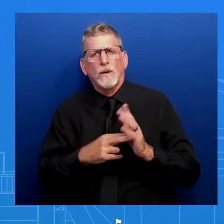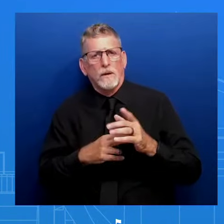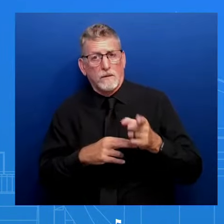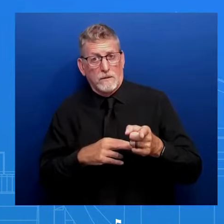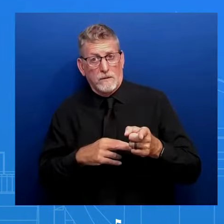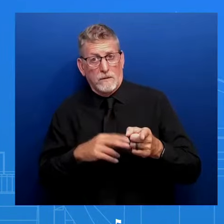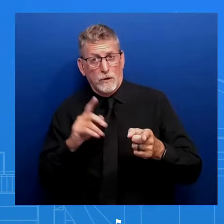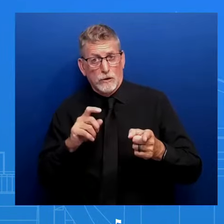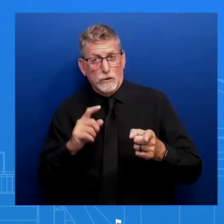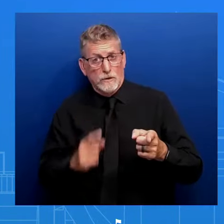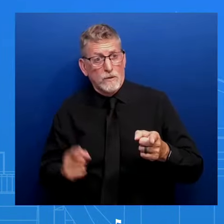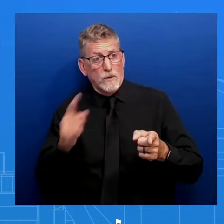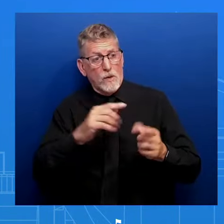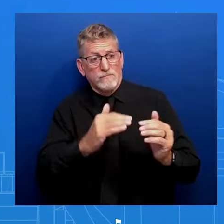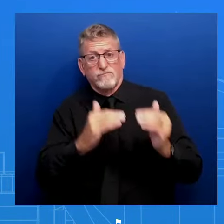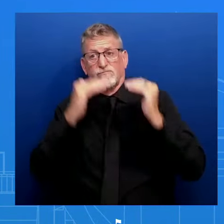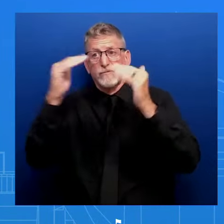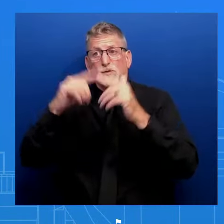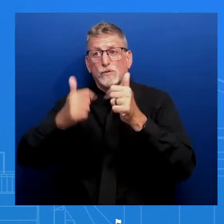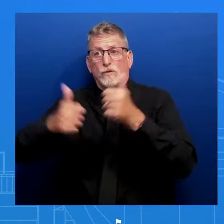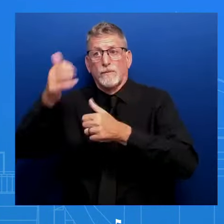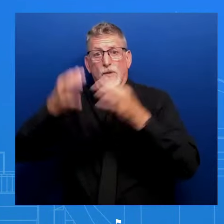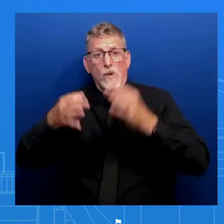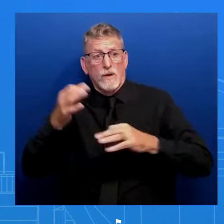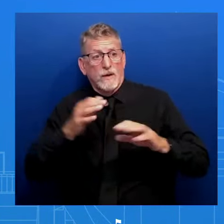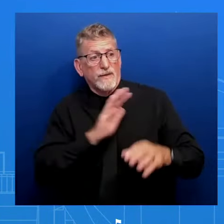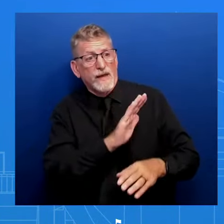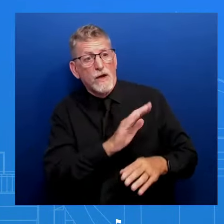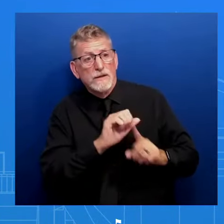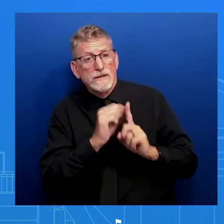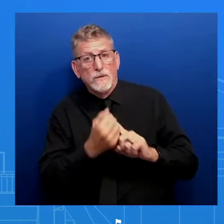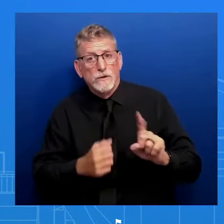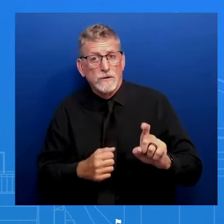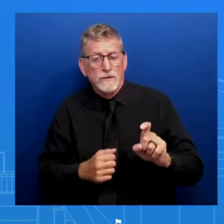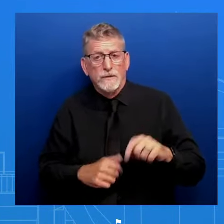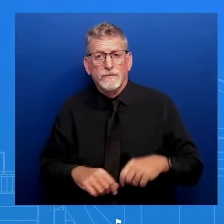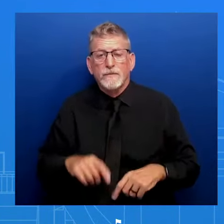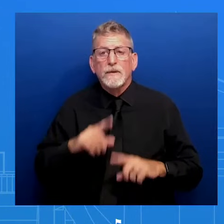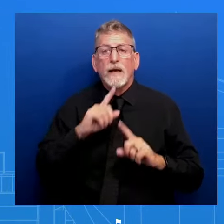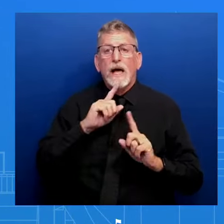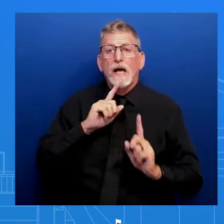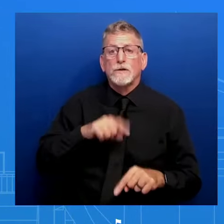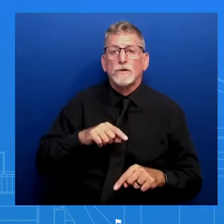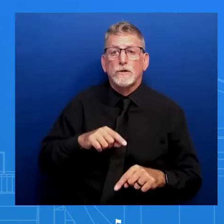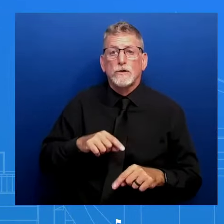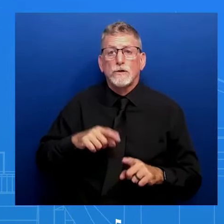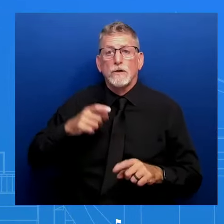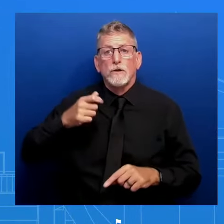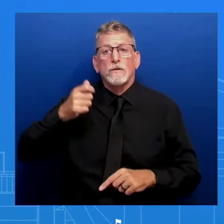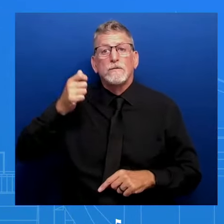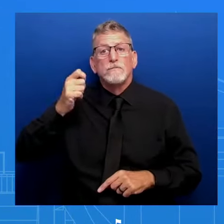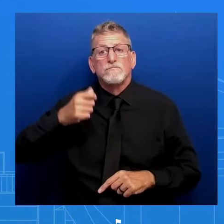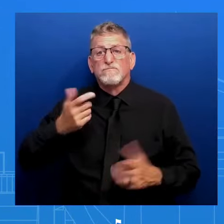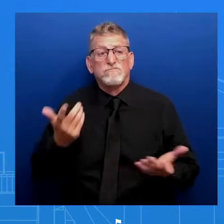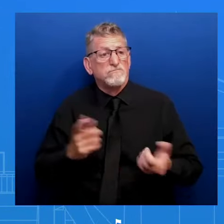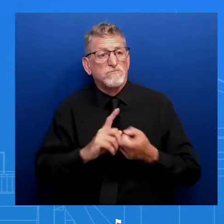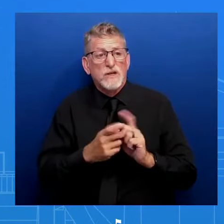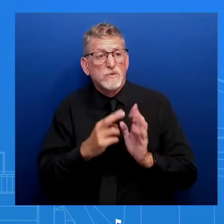that we see the ruling is nothing has changed. The -- the -- we think that -- we think that they made a mistake,